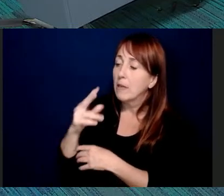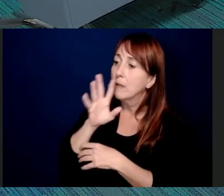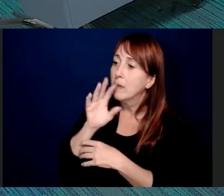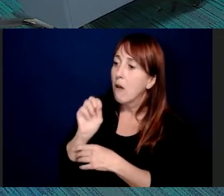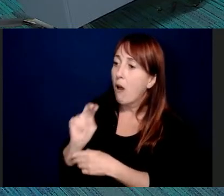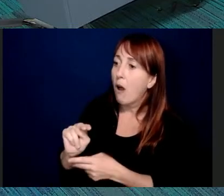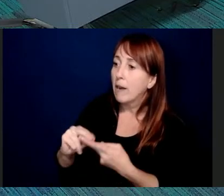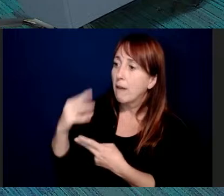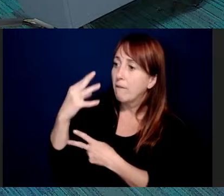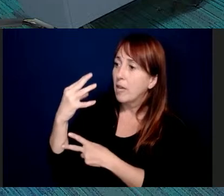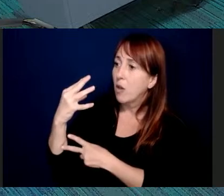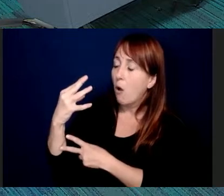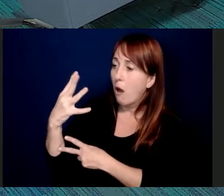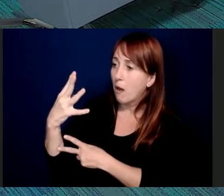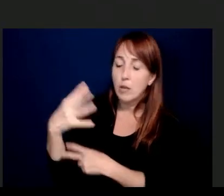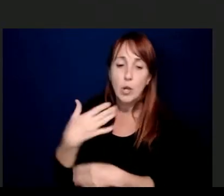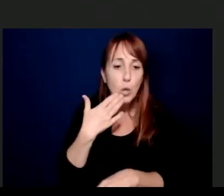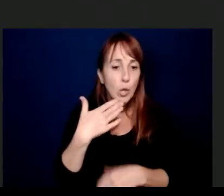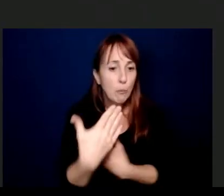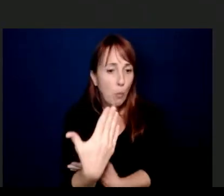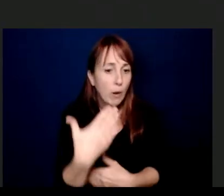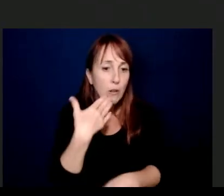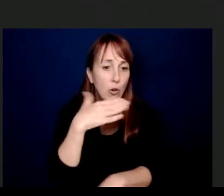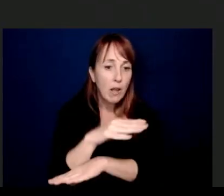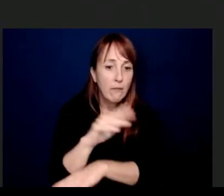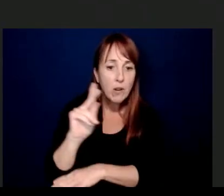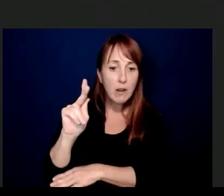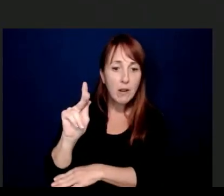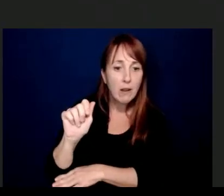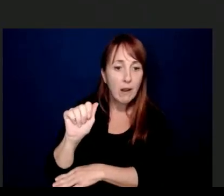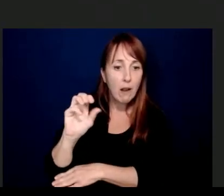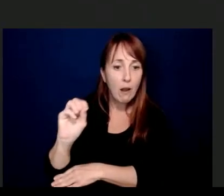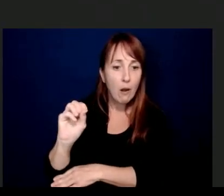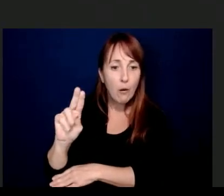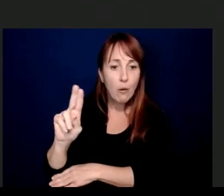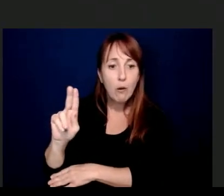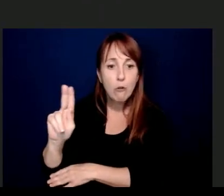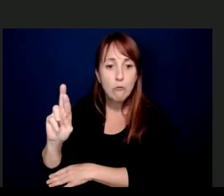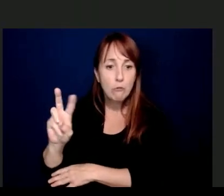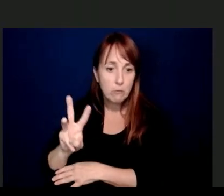Good morning everybody, or afternoon. This is Kay Wright and I am in support of this,